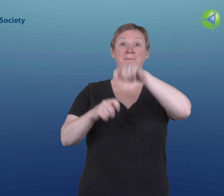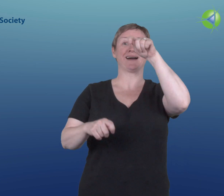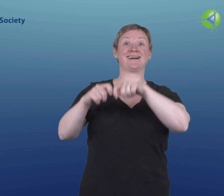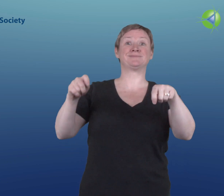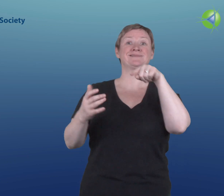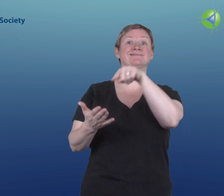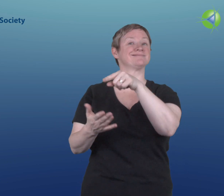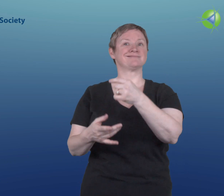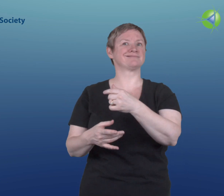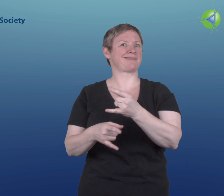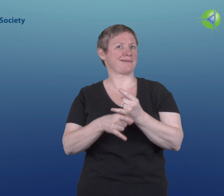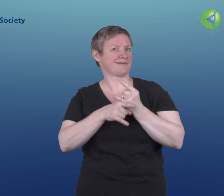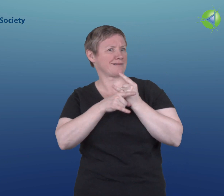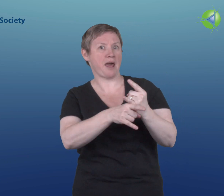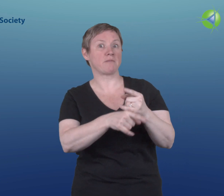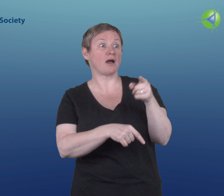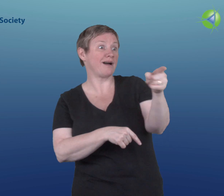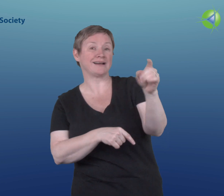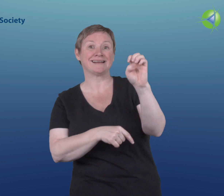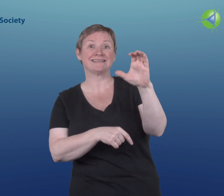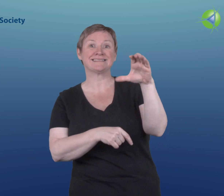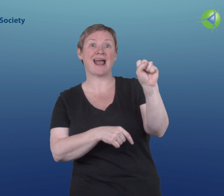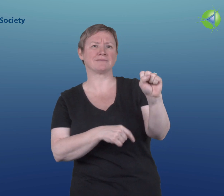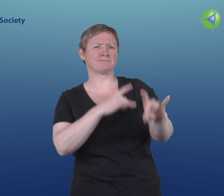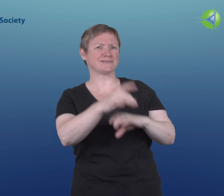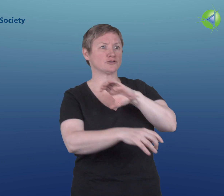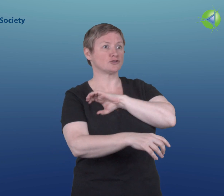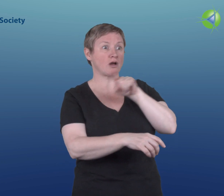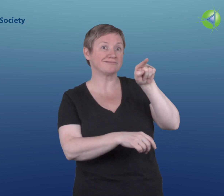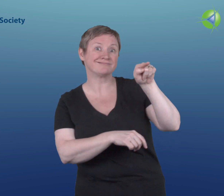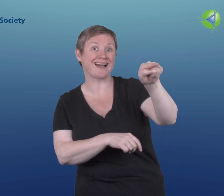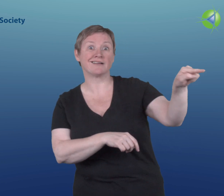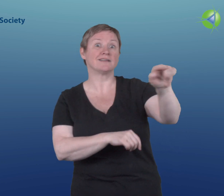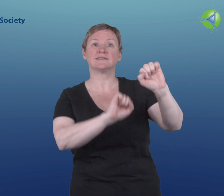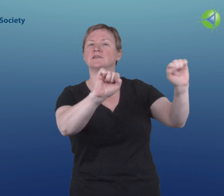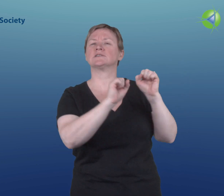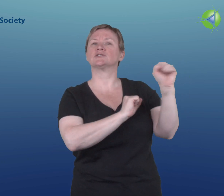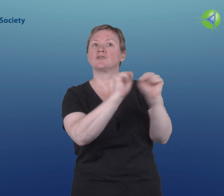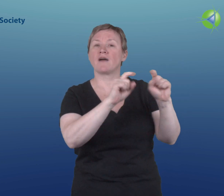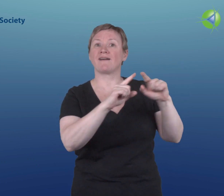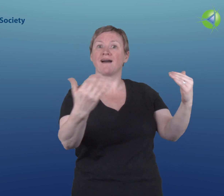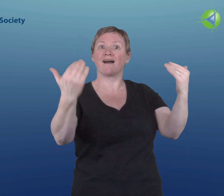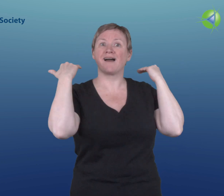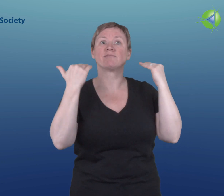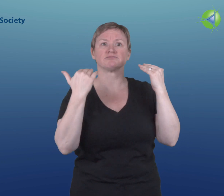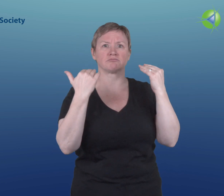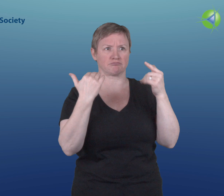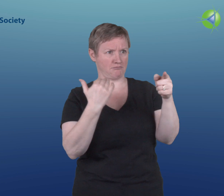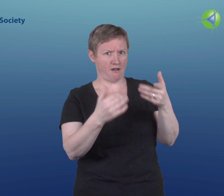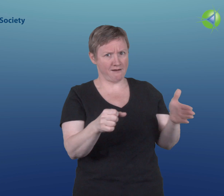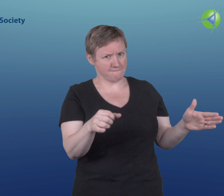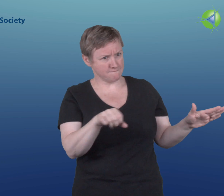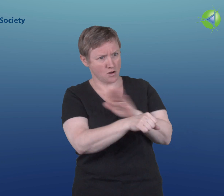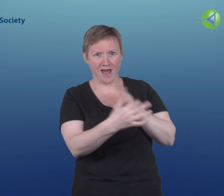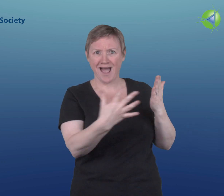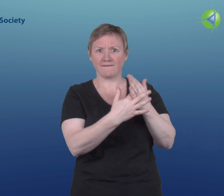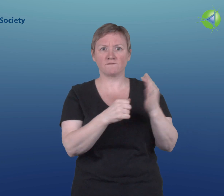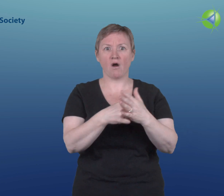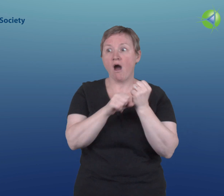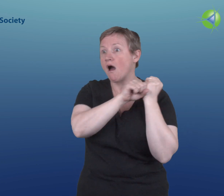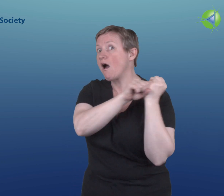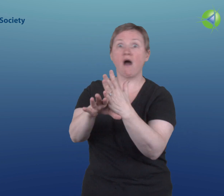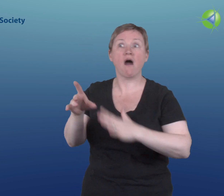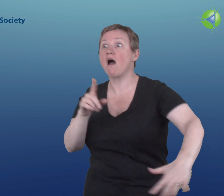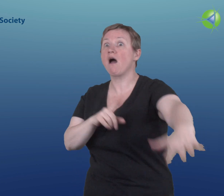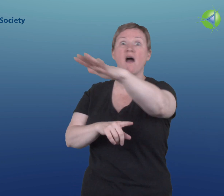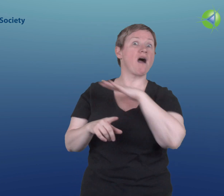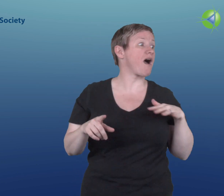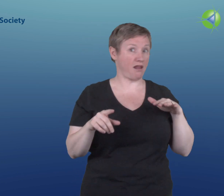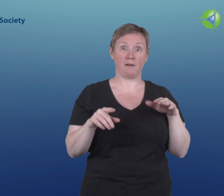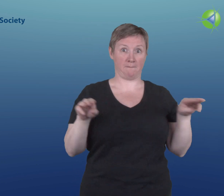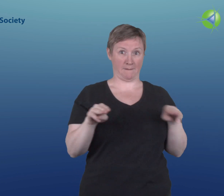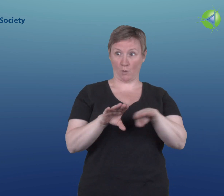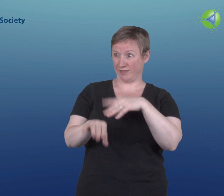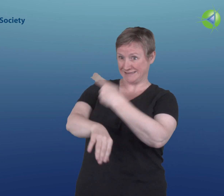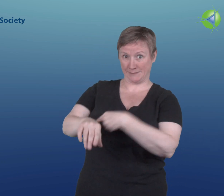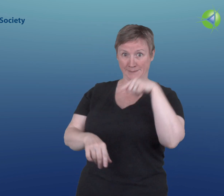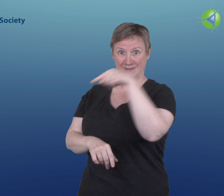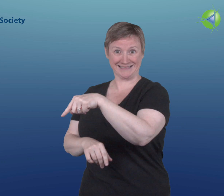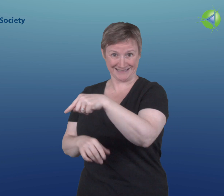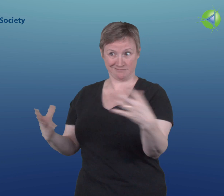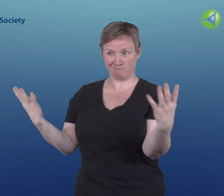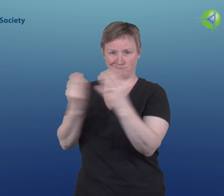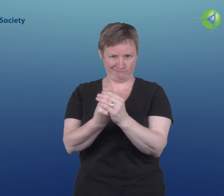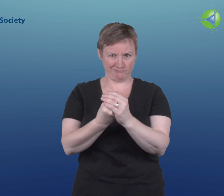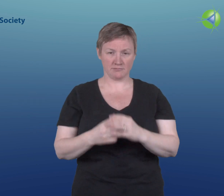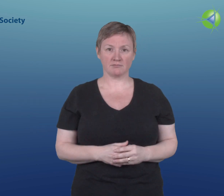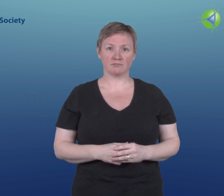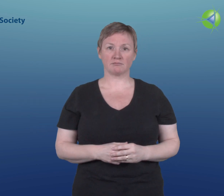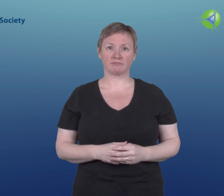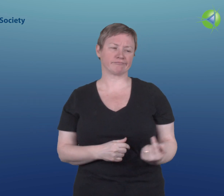The Measures assist in ensuring ECS services and information are accessible to all including those with disabilities.